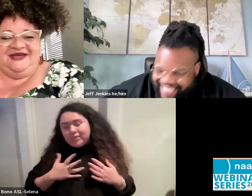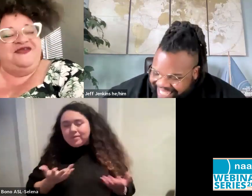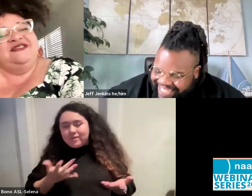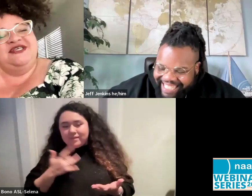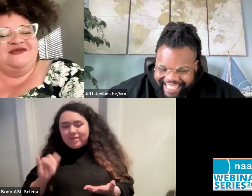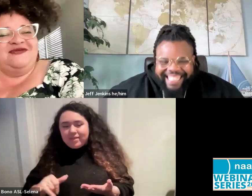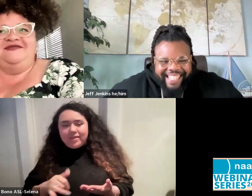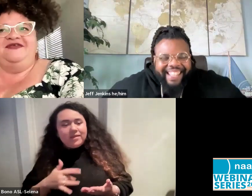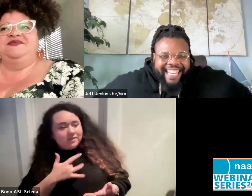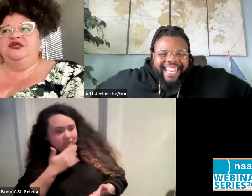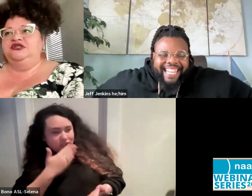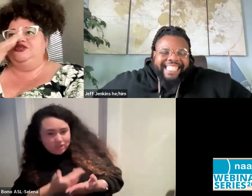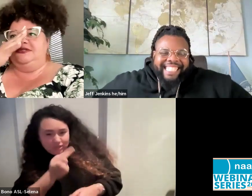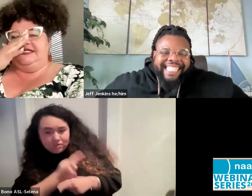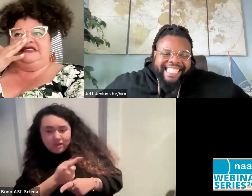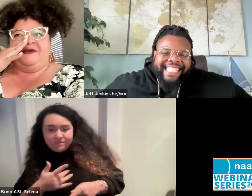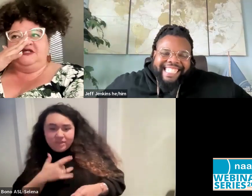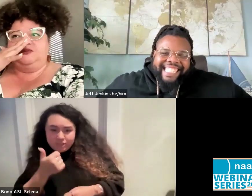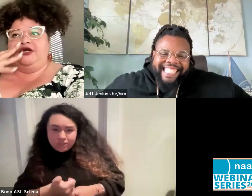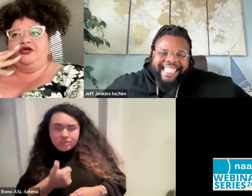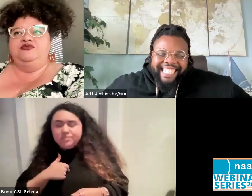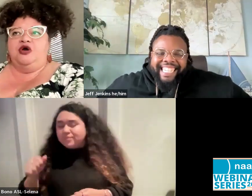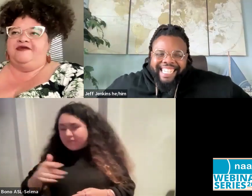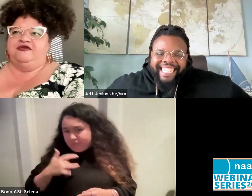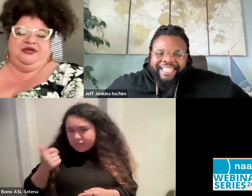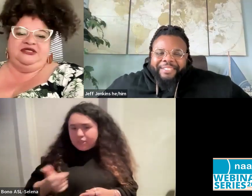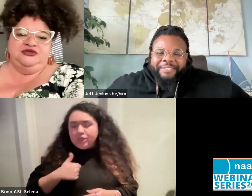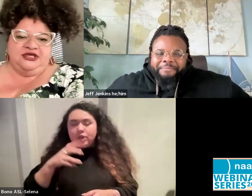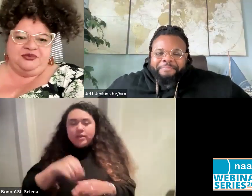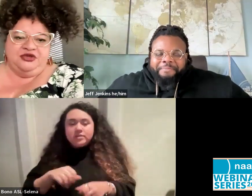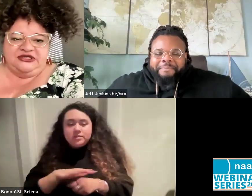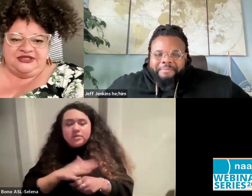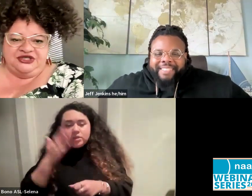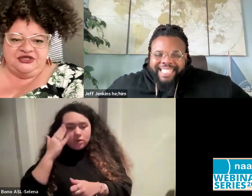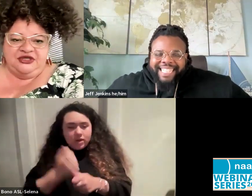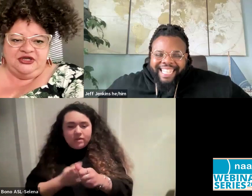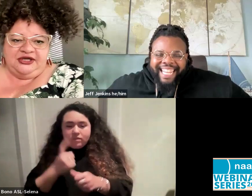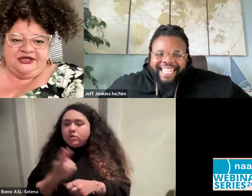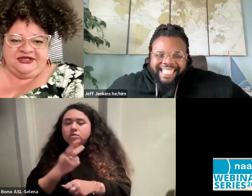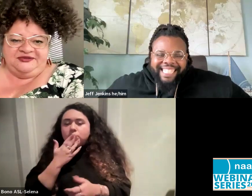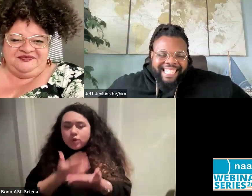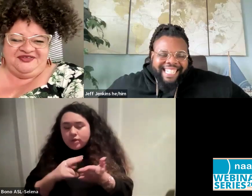it feels good, right? It feels good to get in a space where, you know, everybody is using it with good intention. Yes.